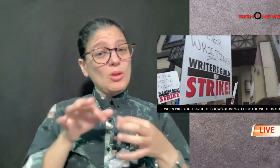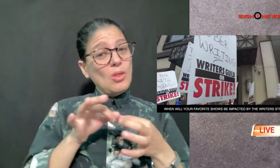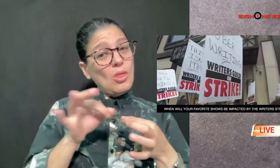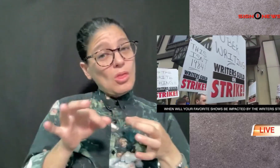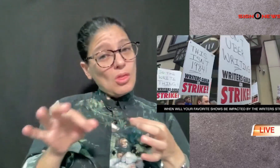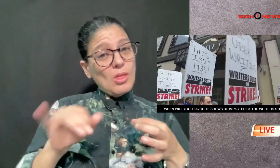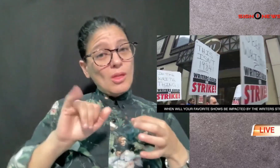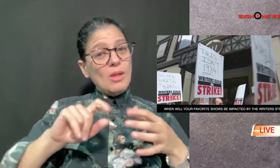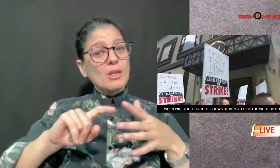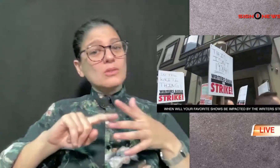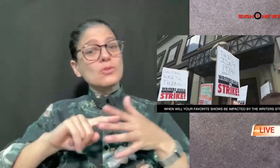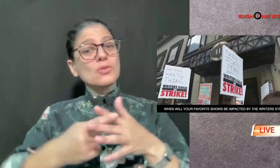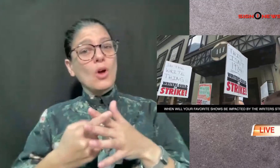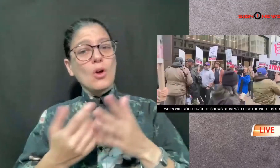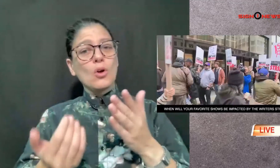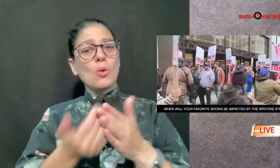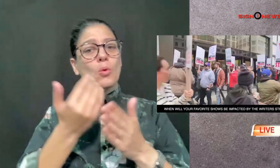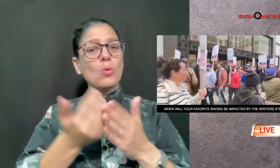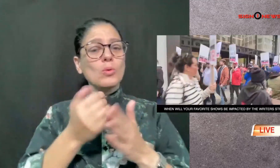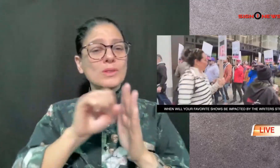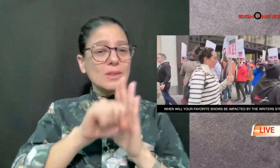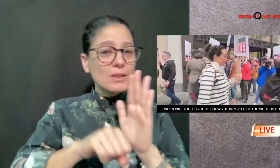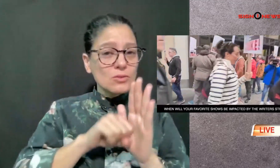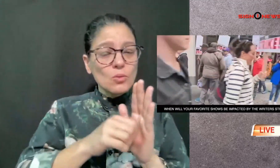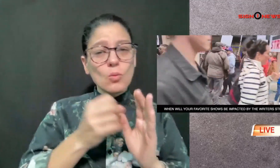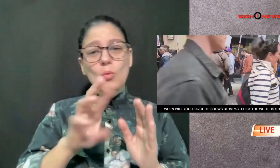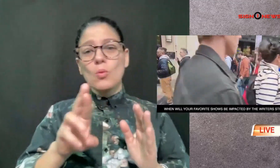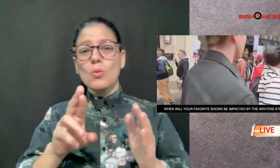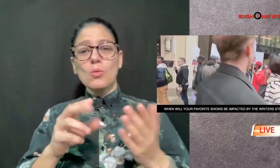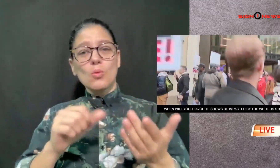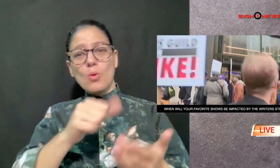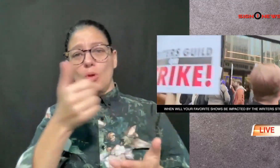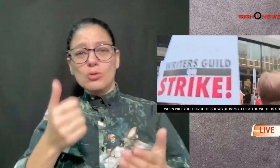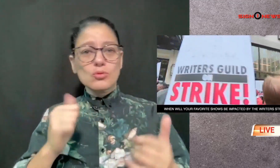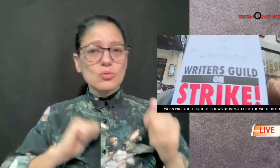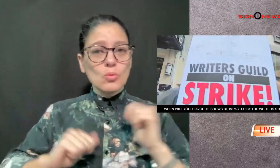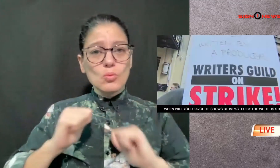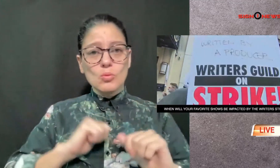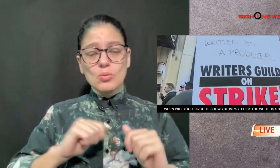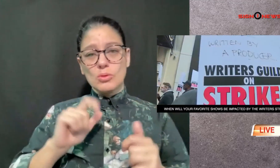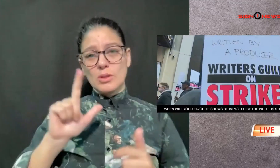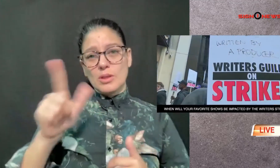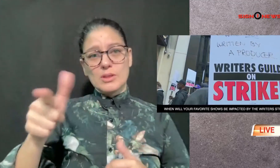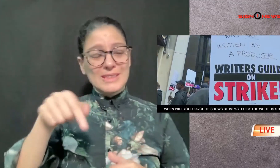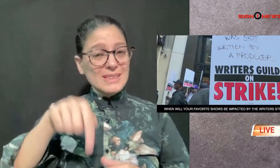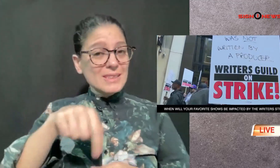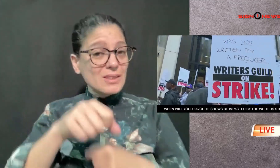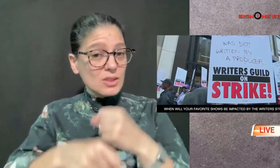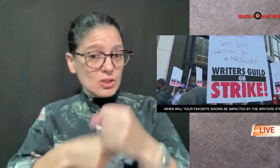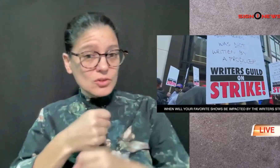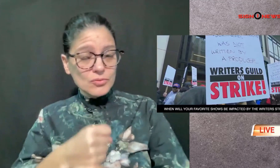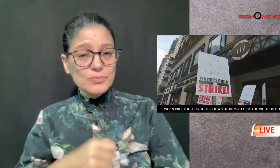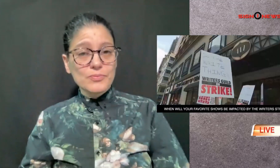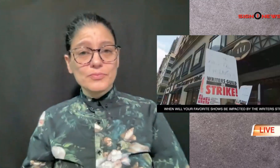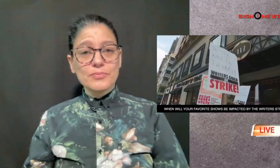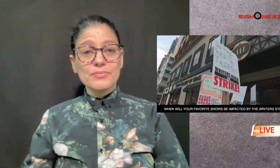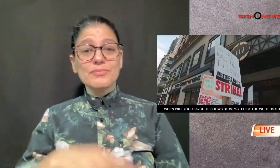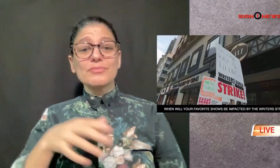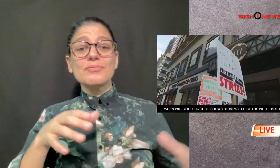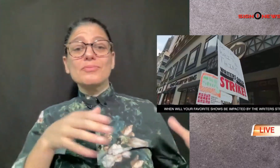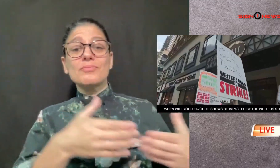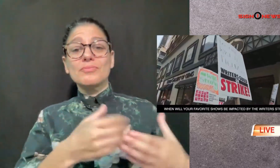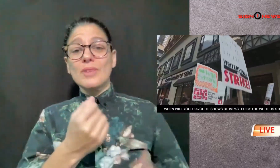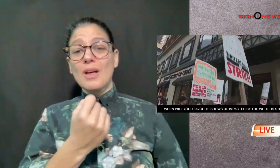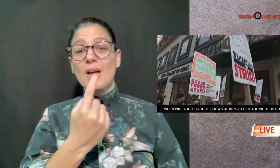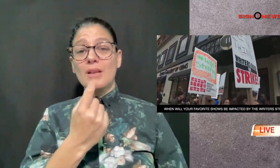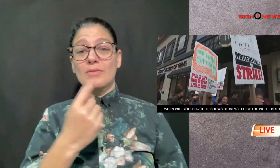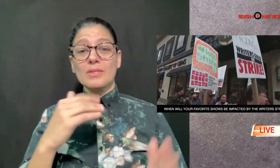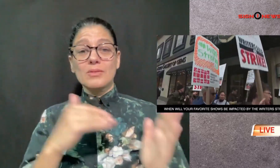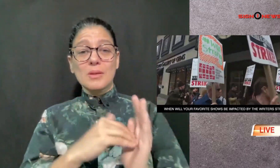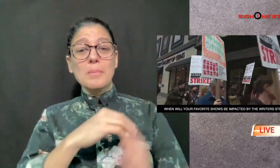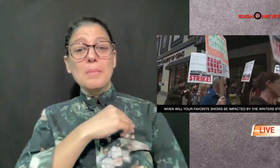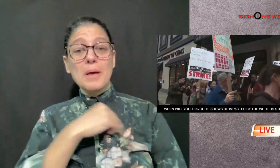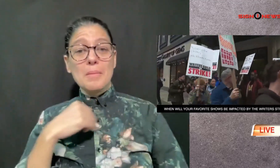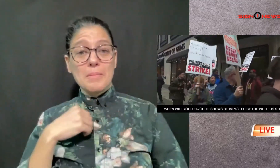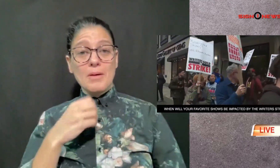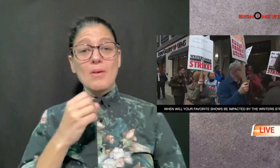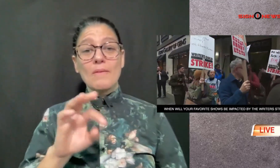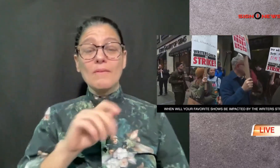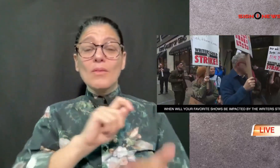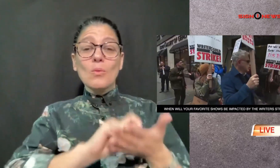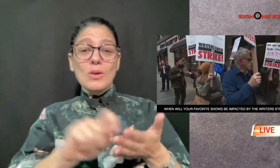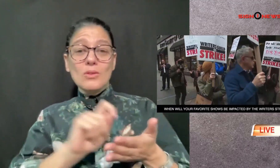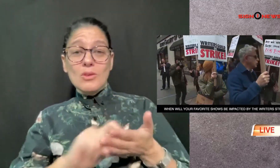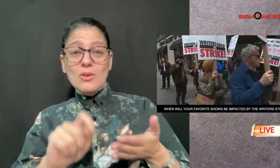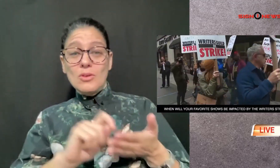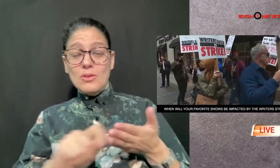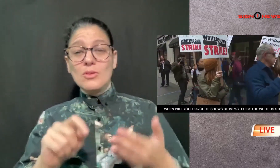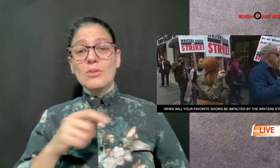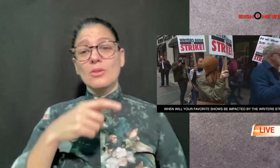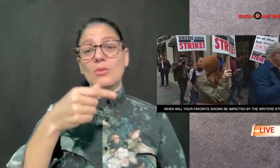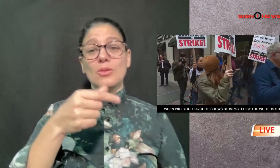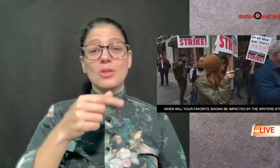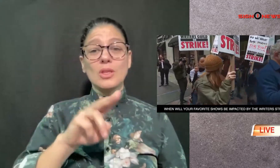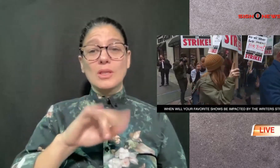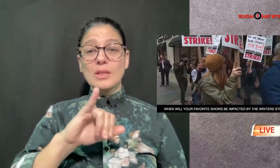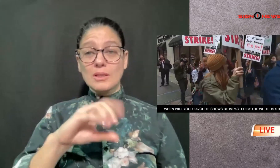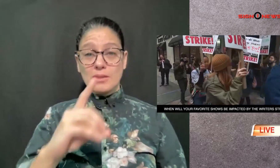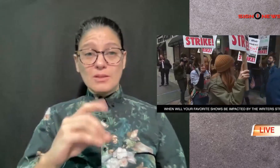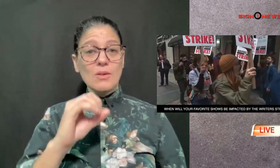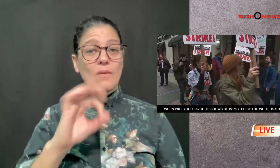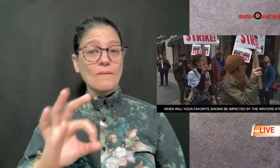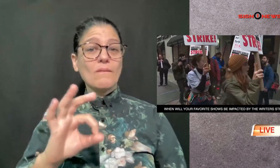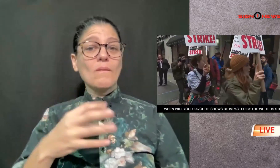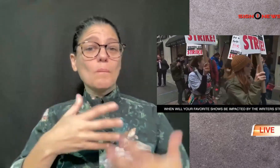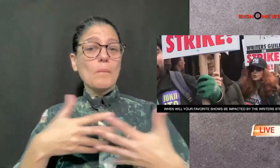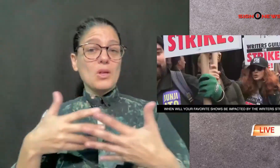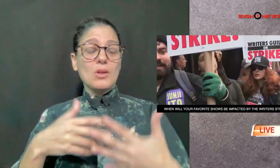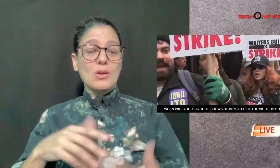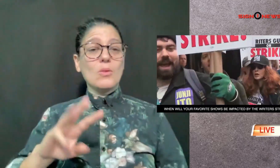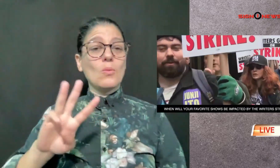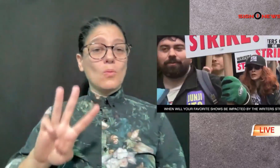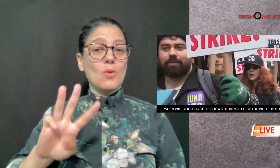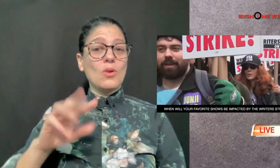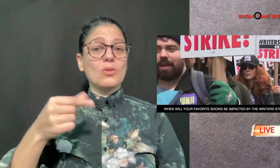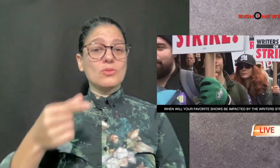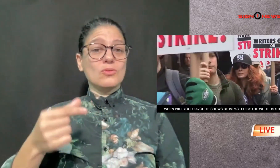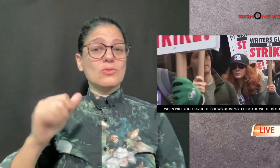of new seasons of other shows later this year the 11,000 members of the writers guild of